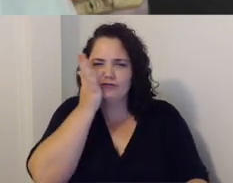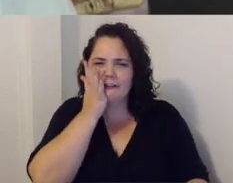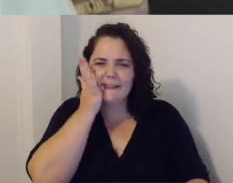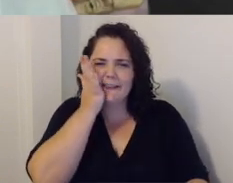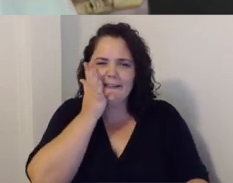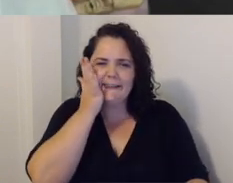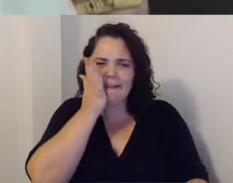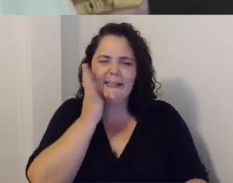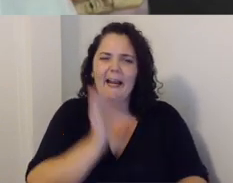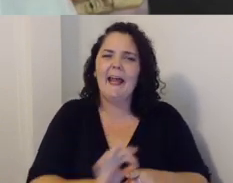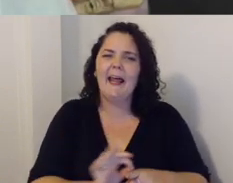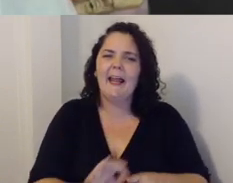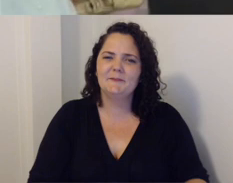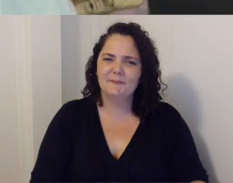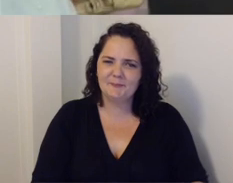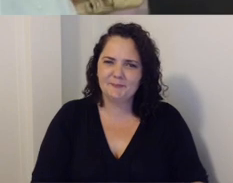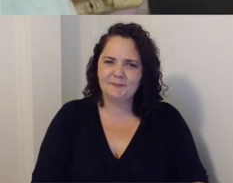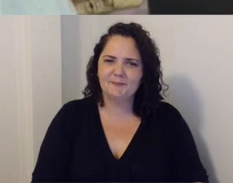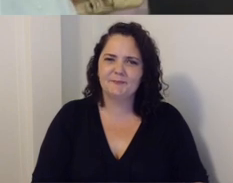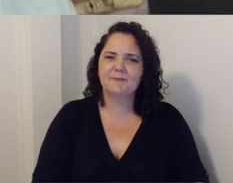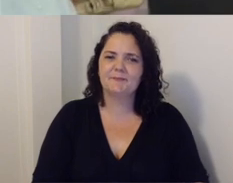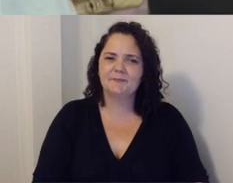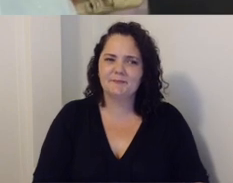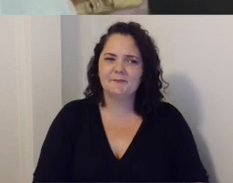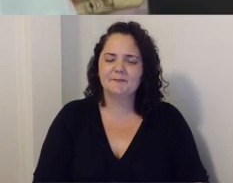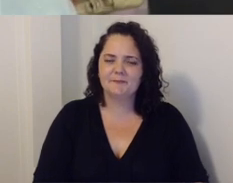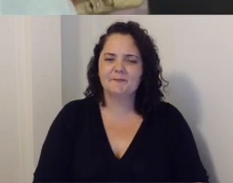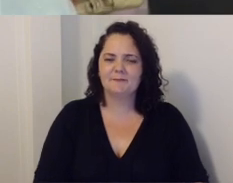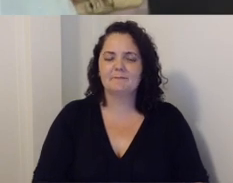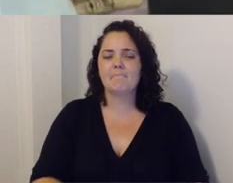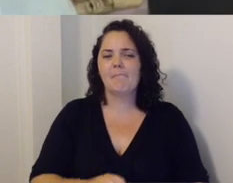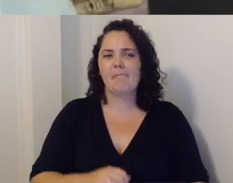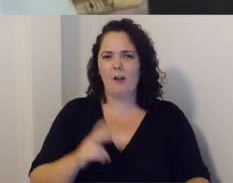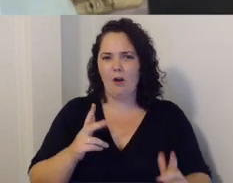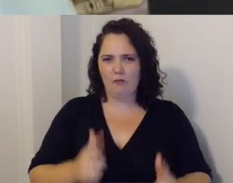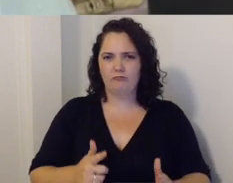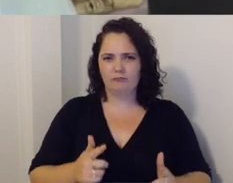and uh and everything sort of um pulling to a to a sort of middle gray and if that